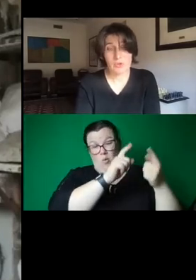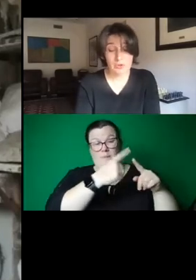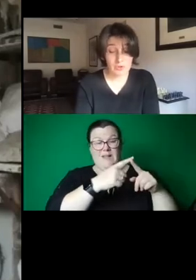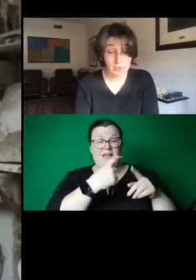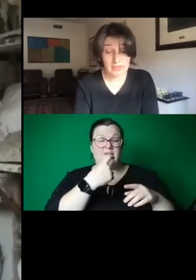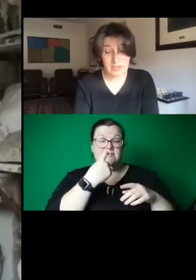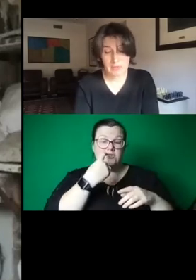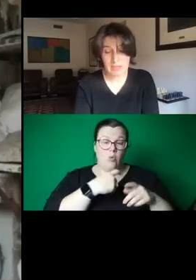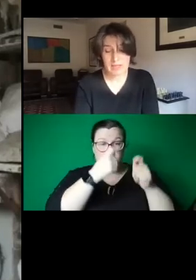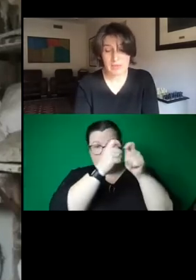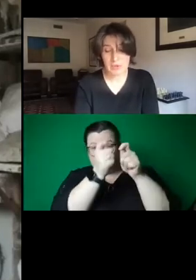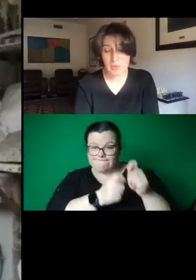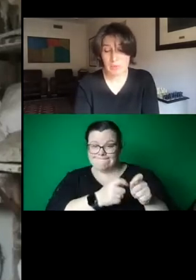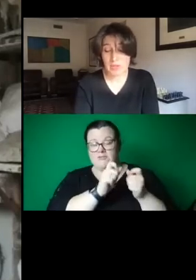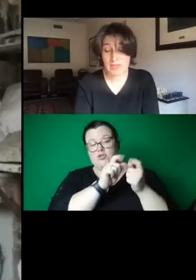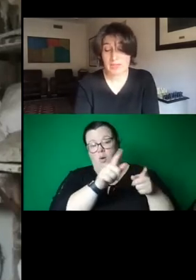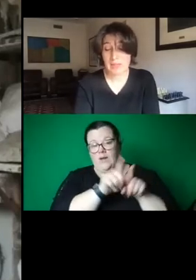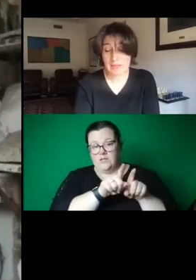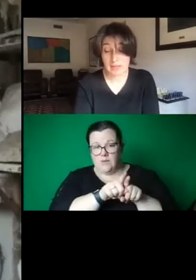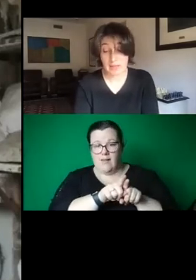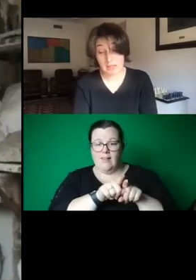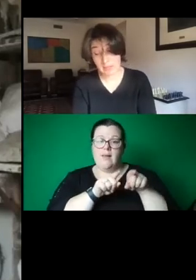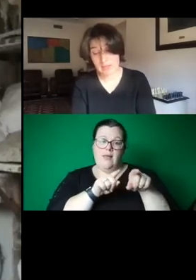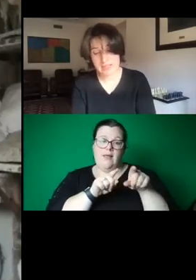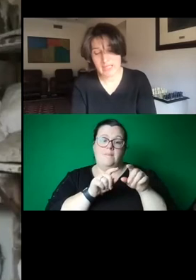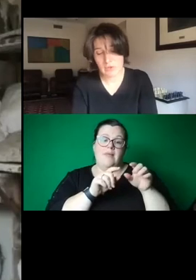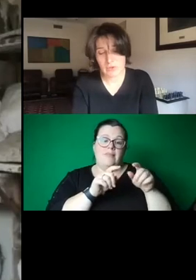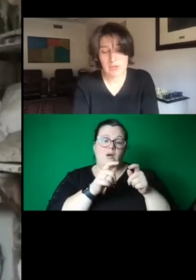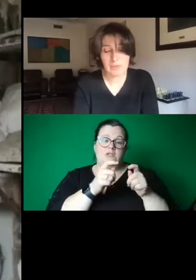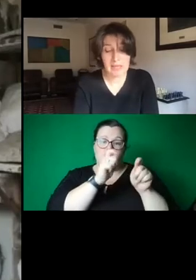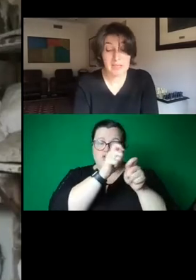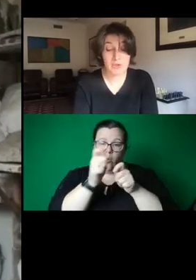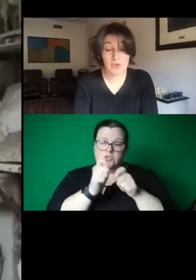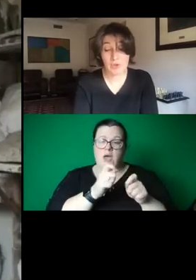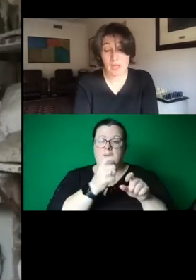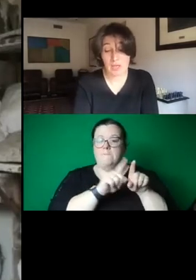topperis public sculptures were mostly dismantled and melted down the remaining studio archive of